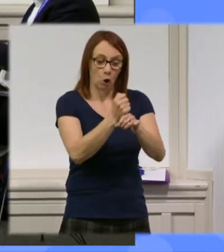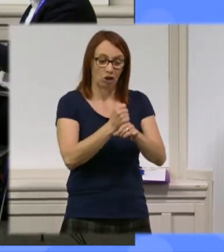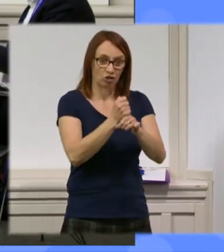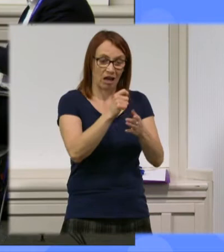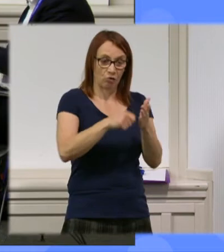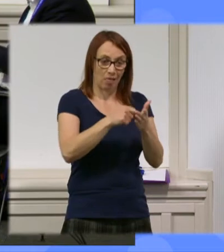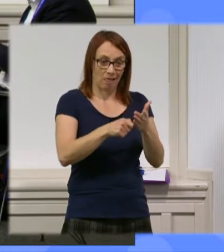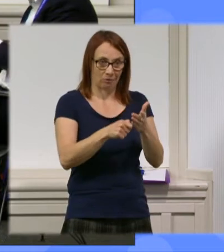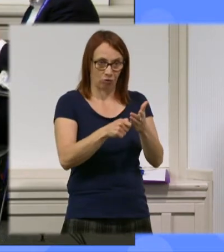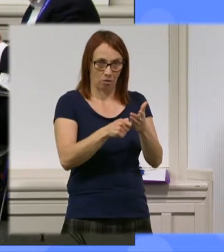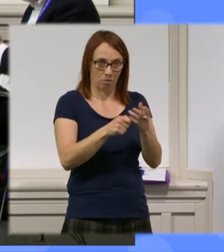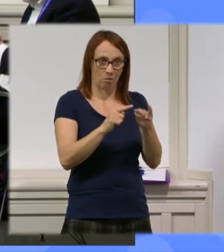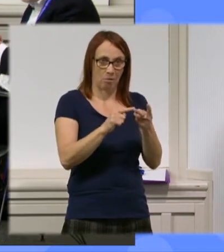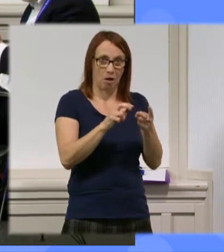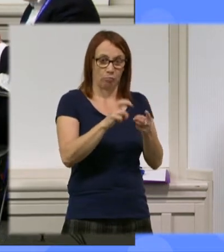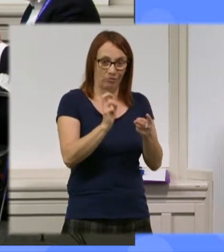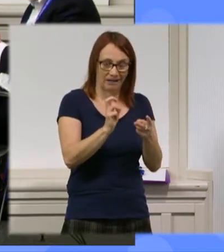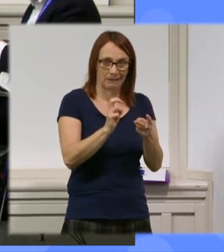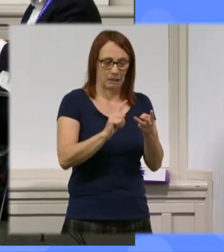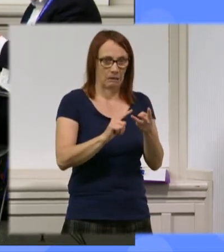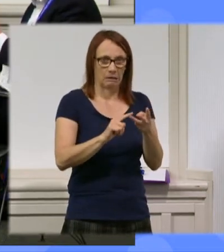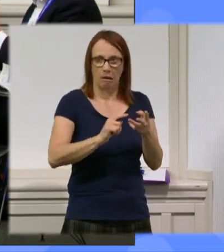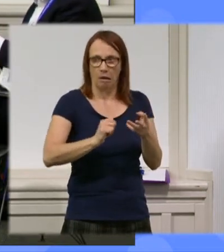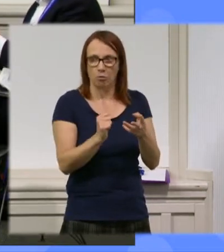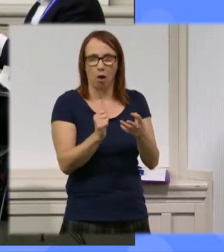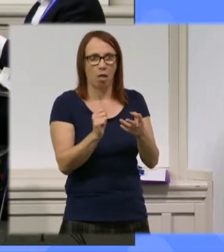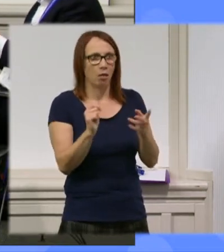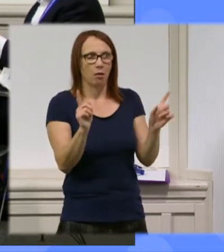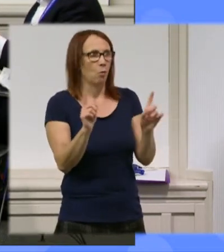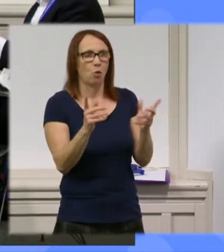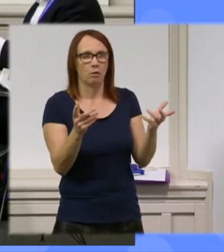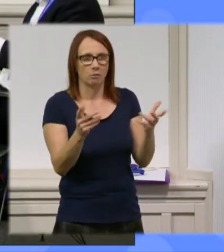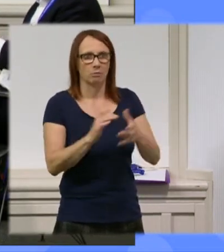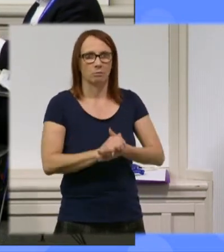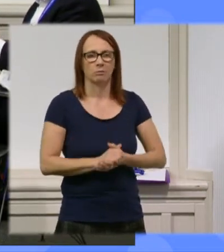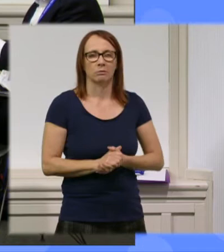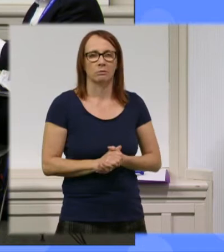context of brexit and I suppose what we are interested in here is how can we